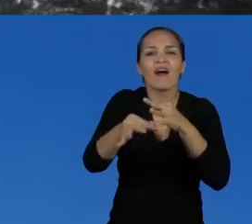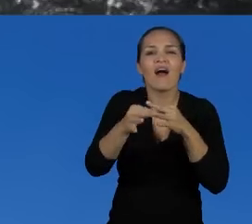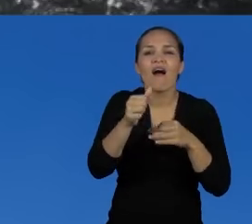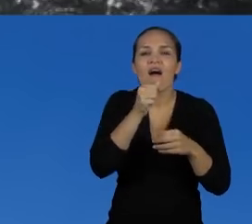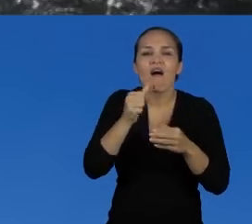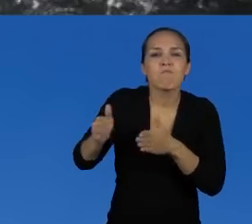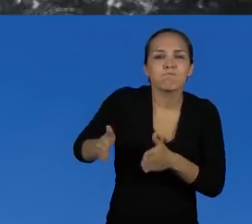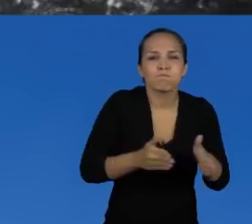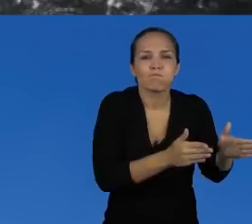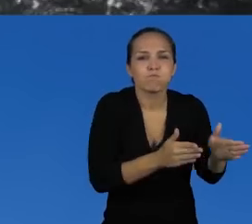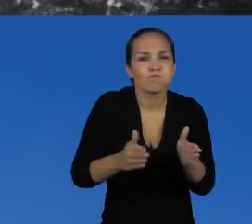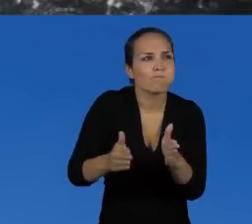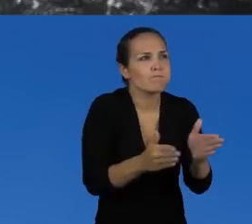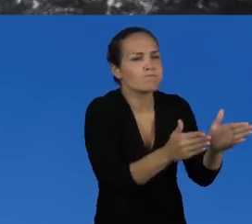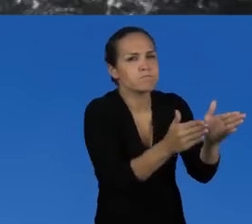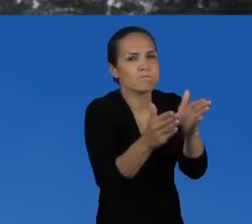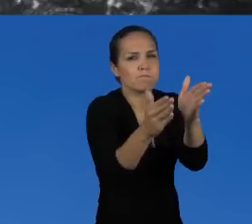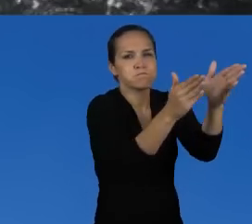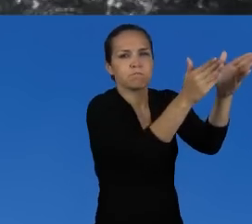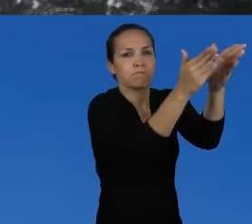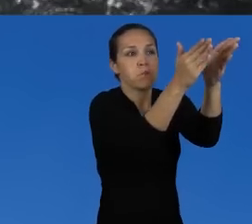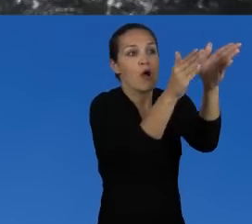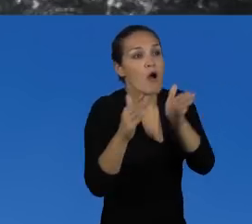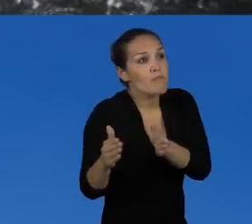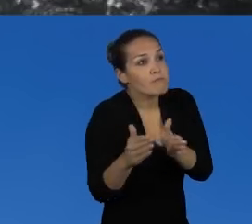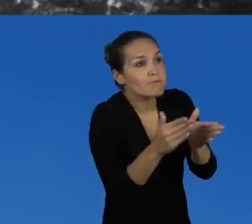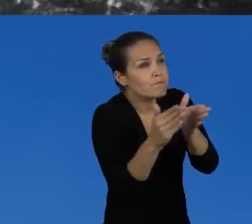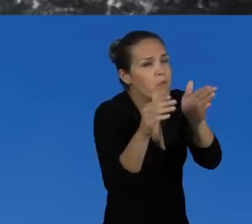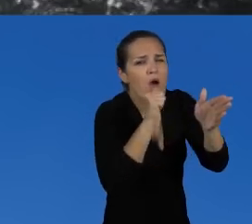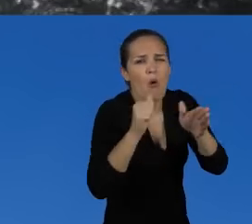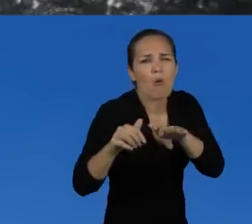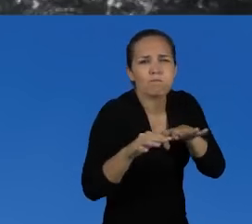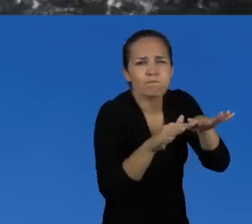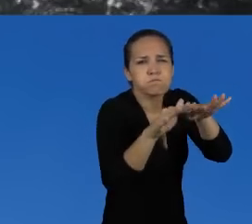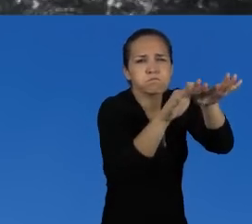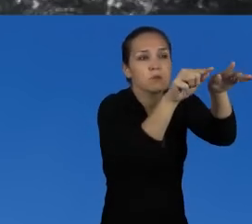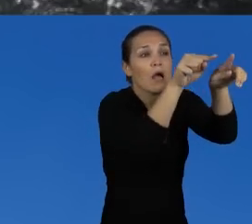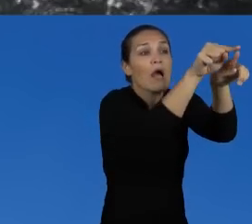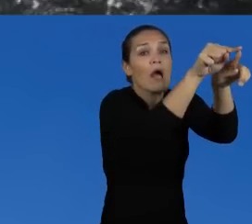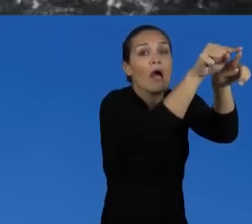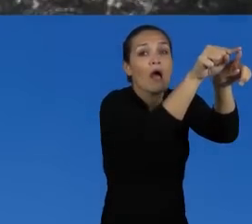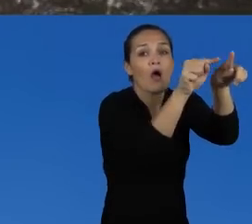Some persons are born upstream and other people are born downstream